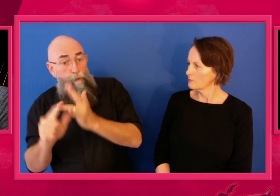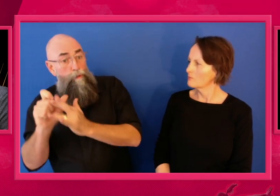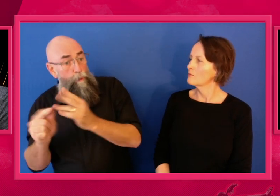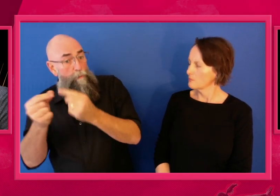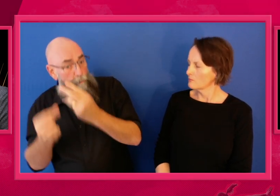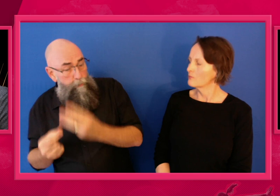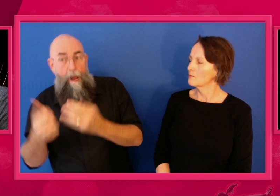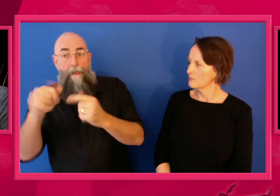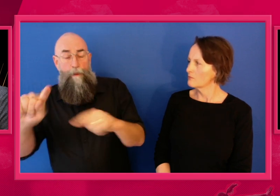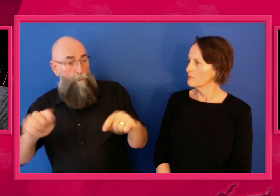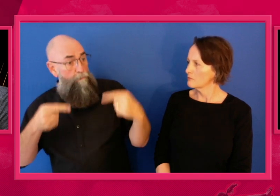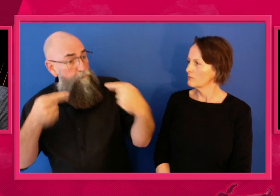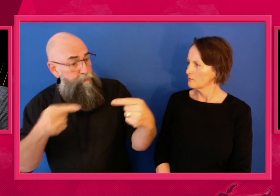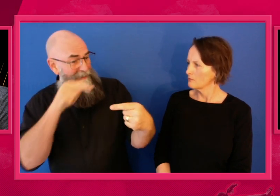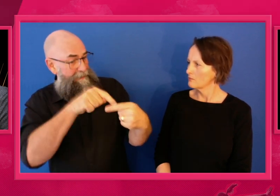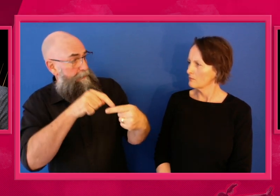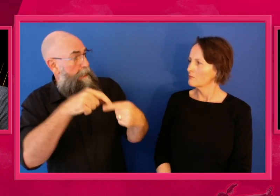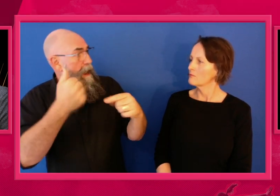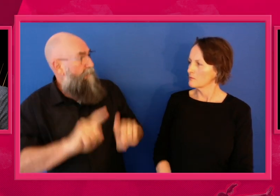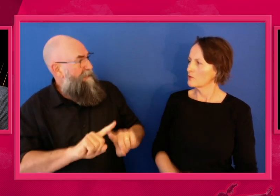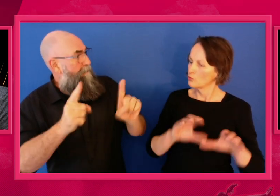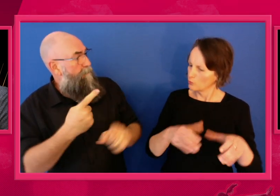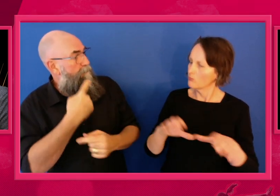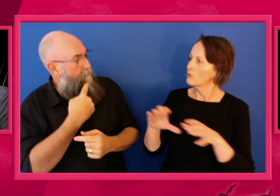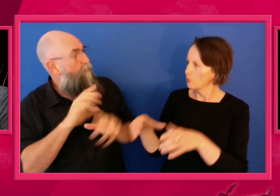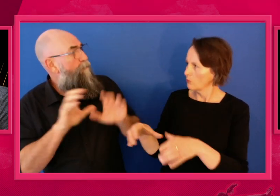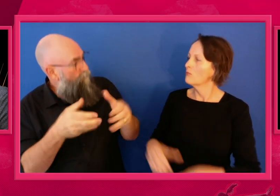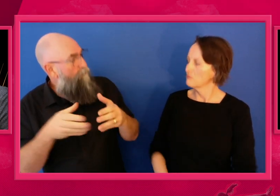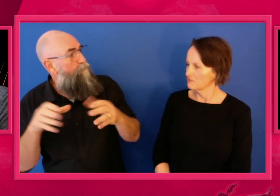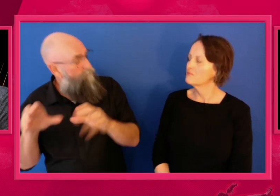people from other classifications, percentage of the world record will be the winner. It